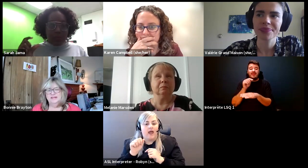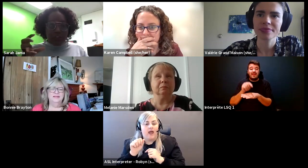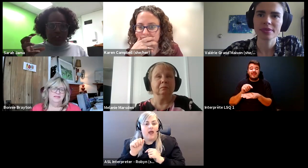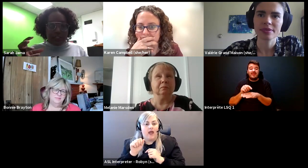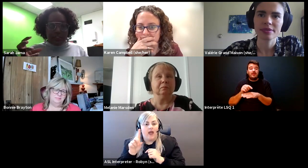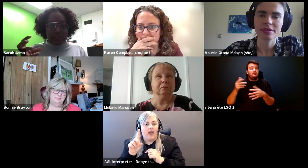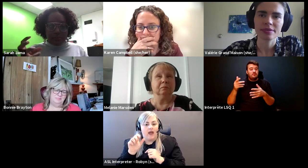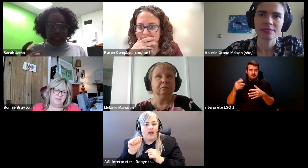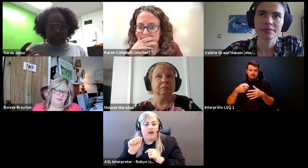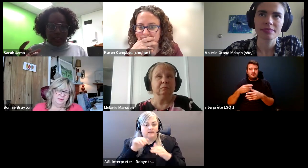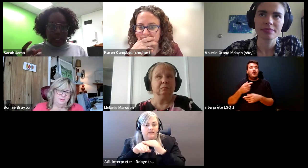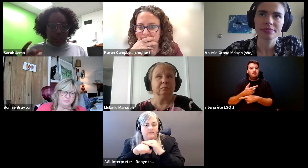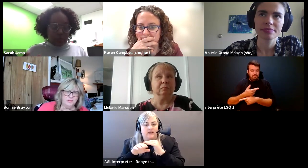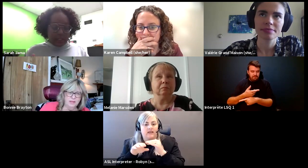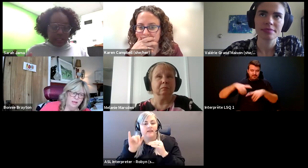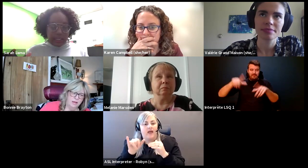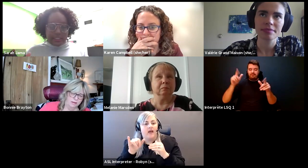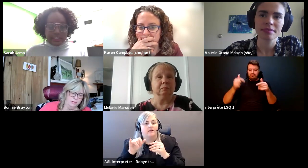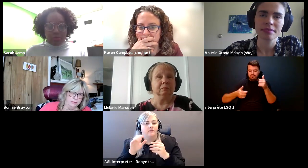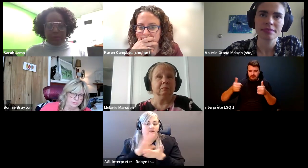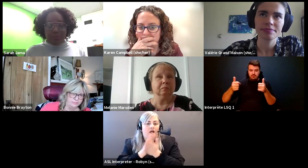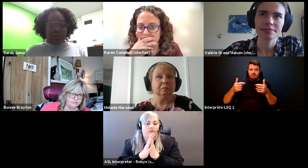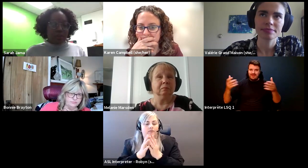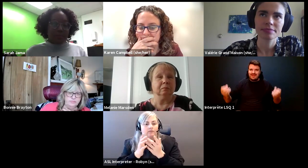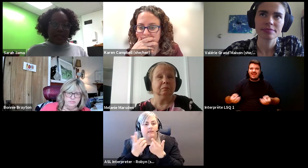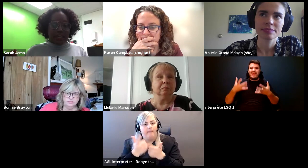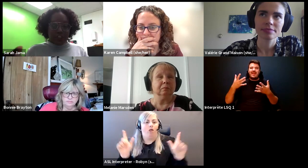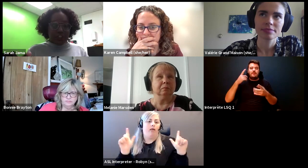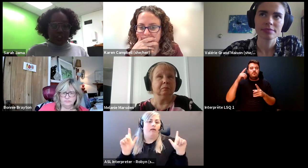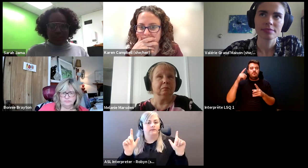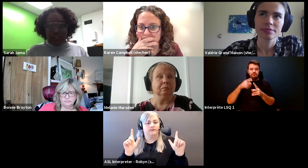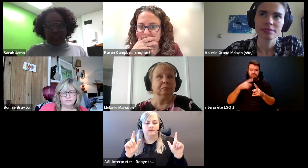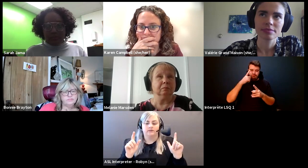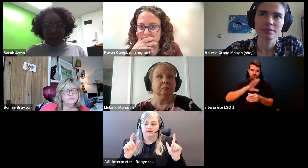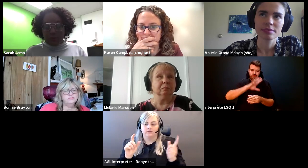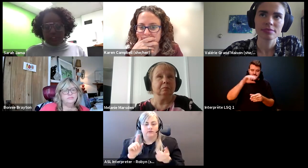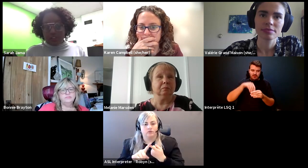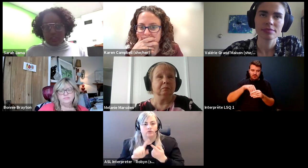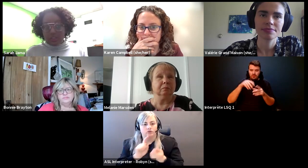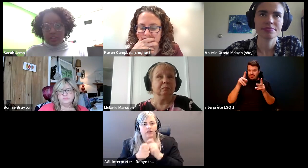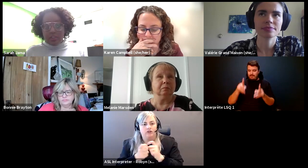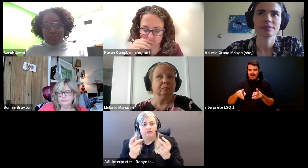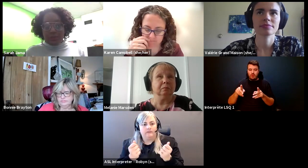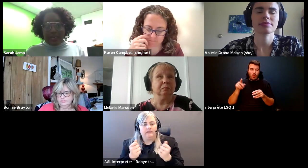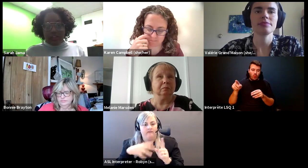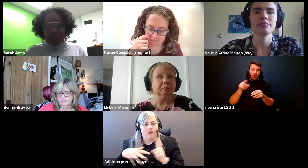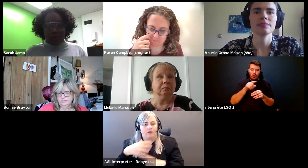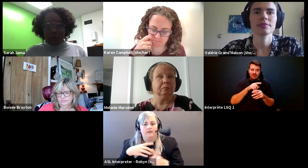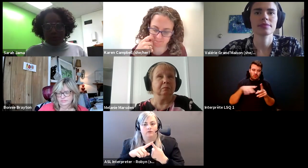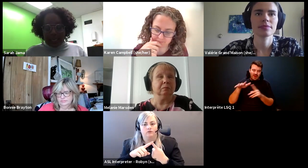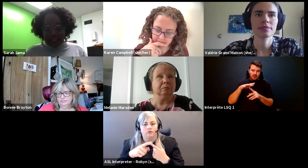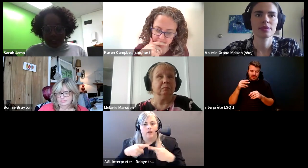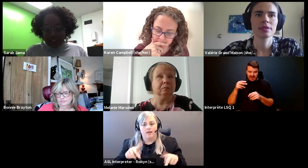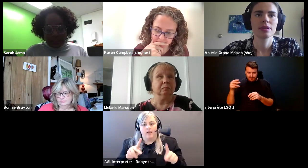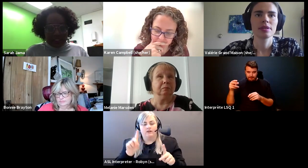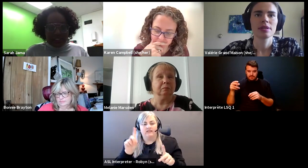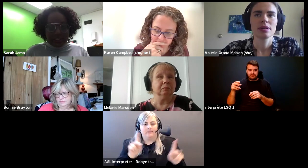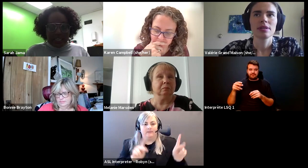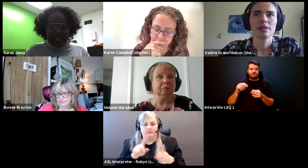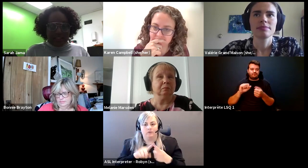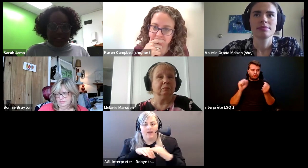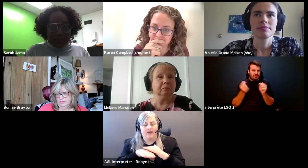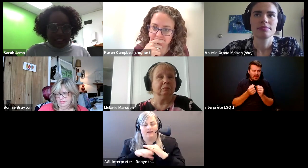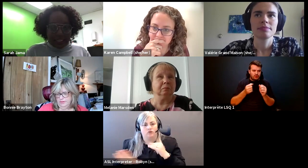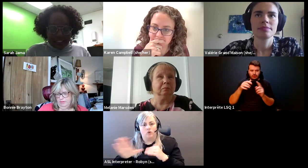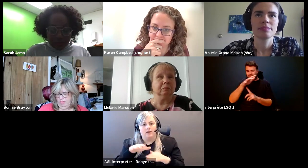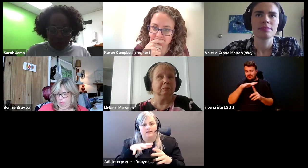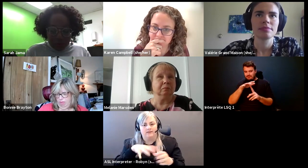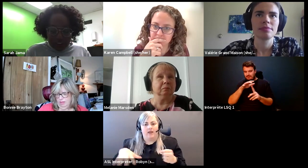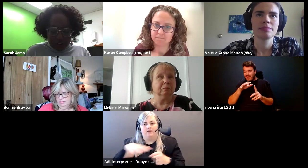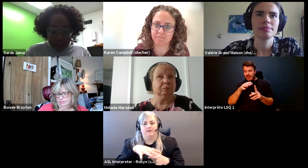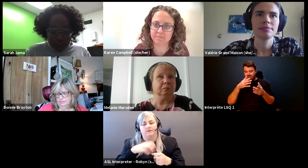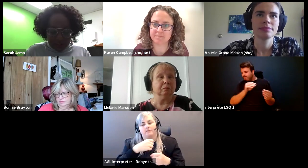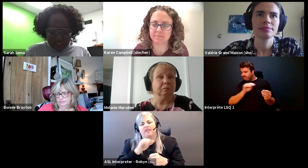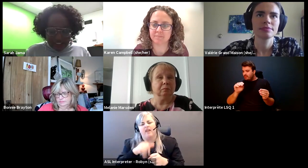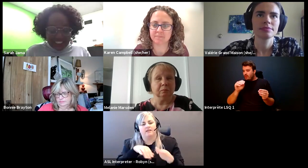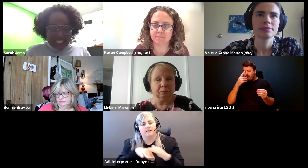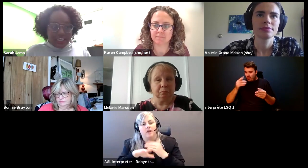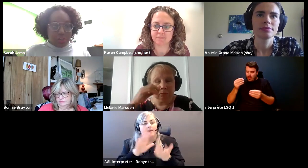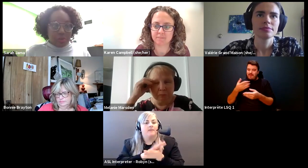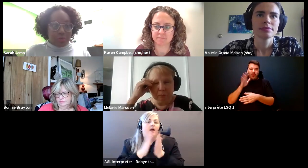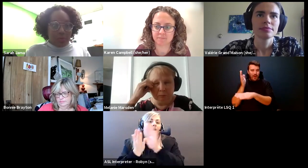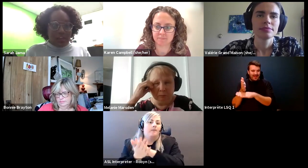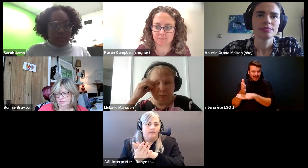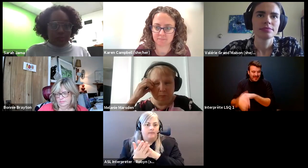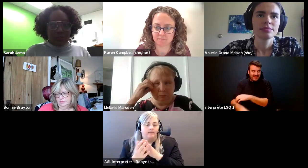Sarah Jama: It was created to mean, including disabled people by like changing your immediate environments to to allow disabled people to access your spaces and thus making it accessible, but what it's turned into is this like new liberal way of.